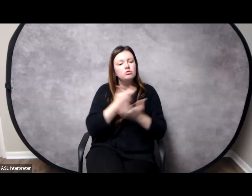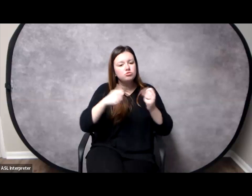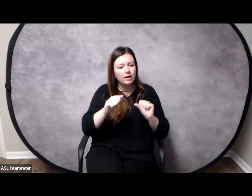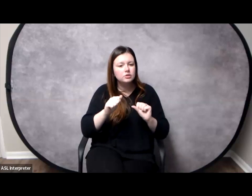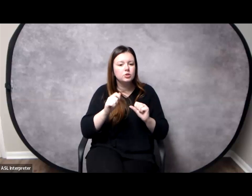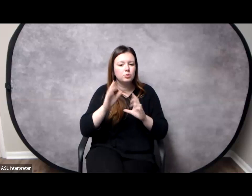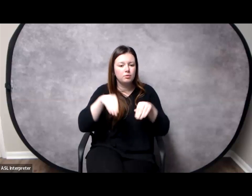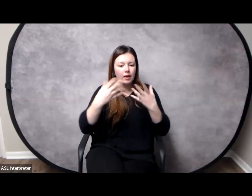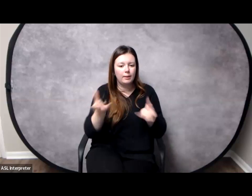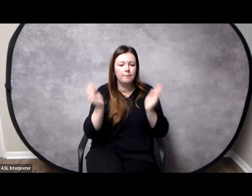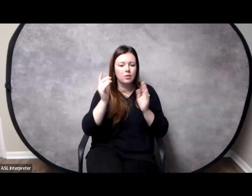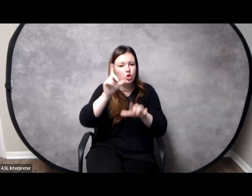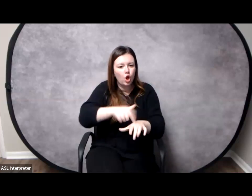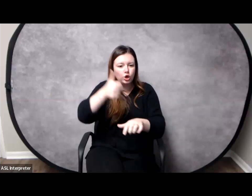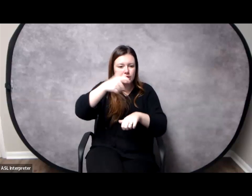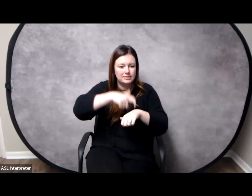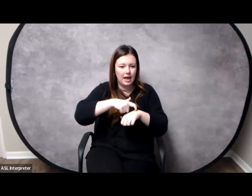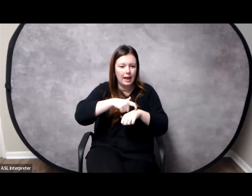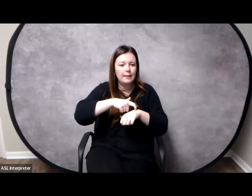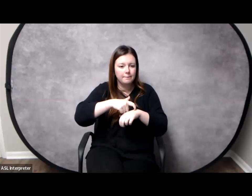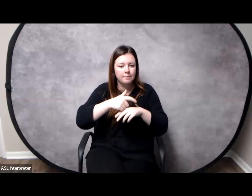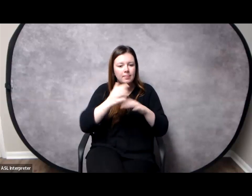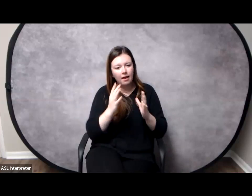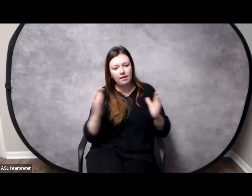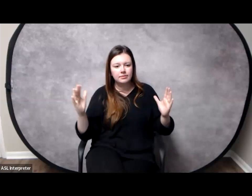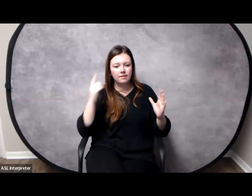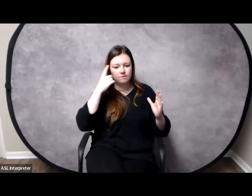And we've shaped those by the size of the recipients.